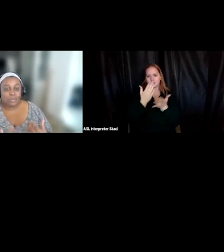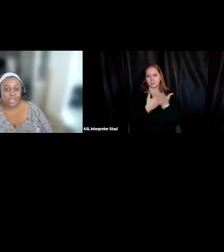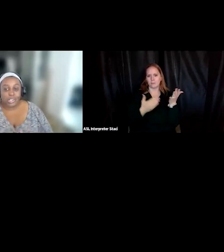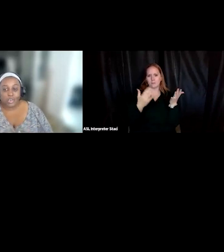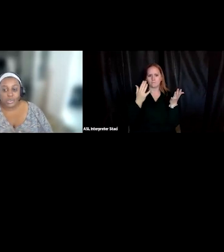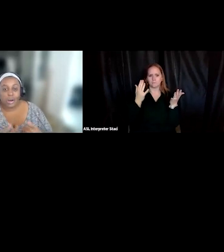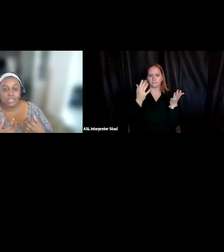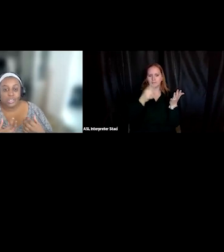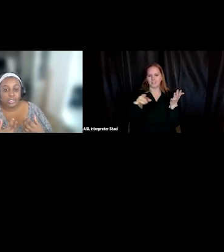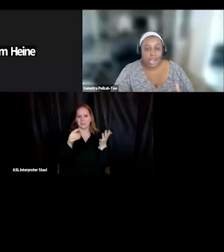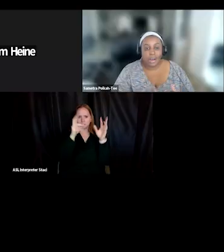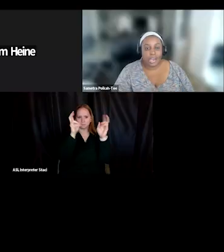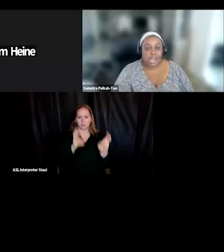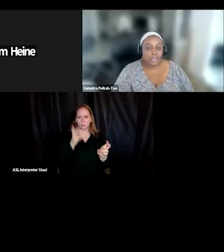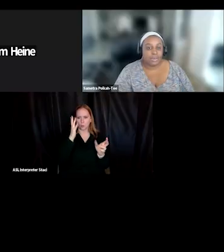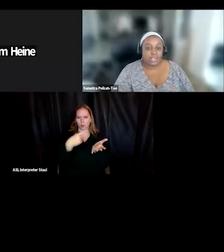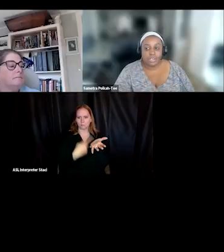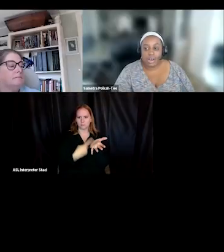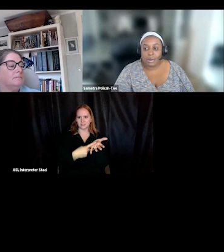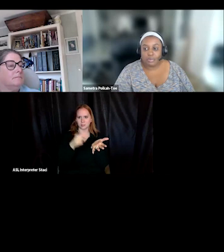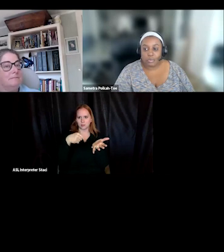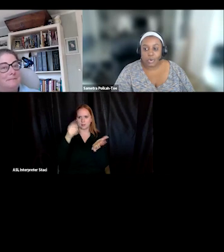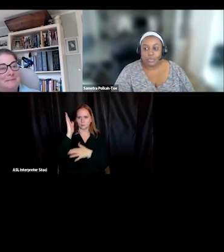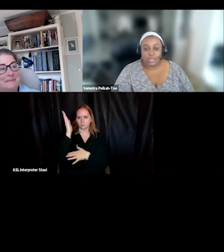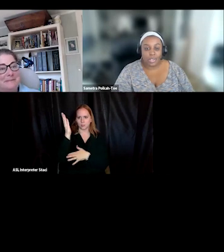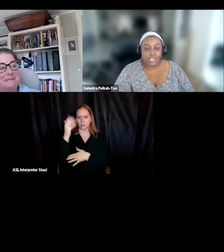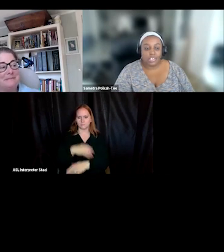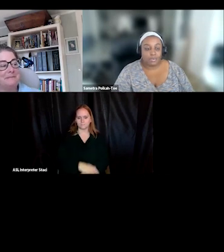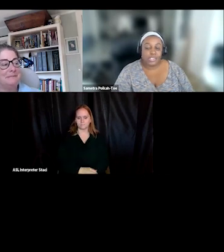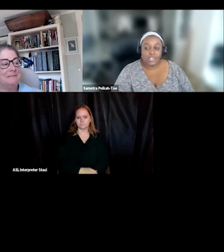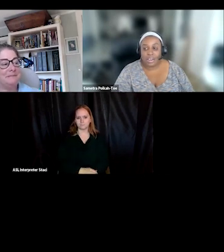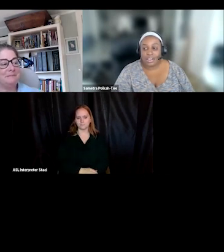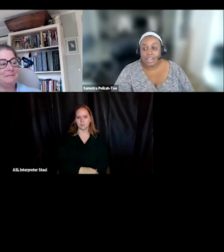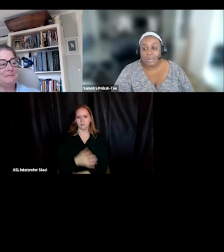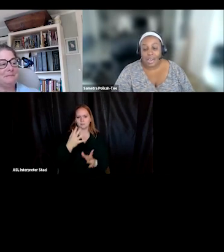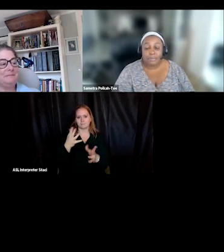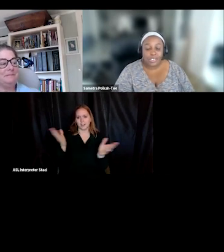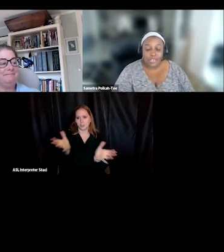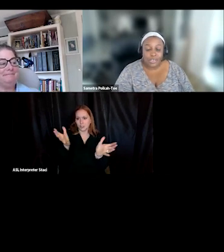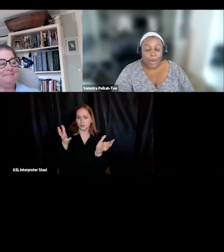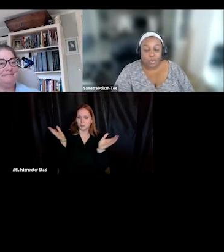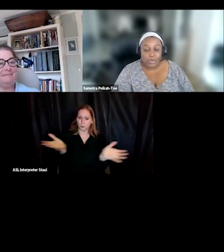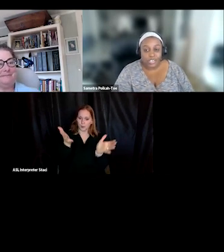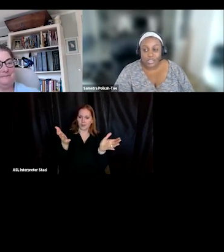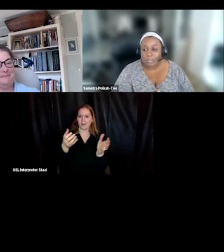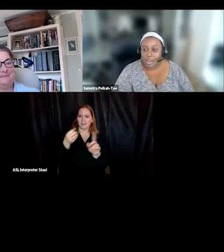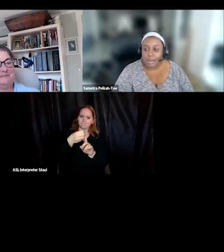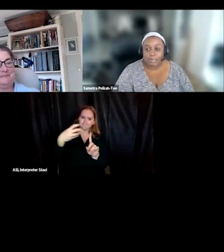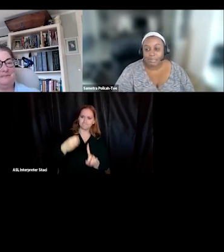But I really encourage you all to check out that document for more fully fledged information on that. And with that, I'm gonna turn it back over to Pam.